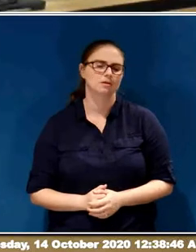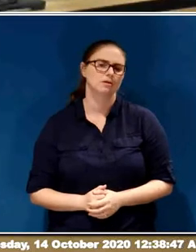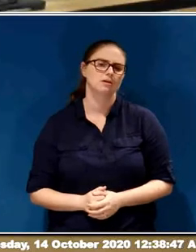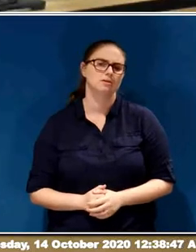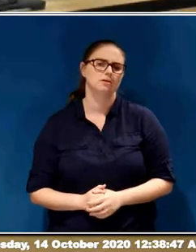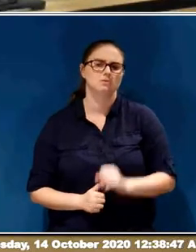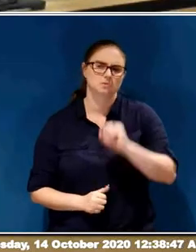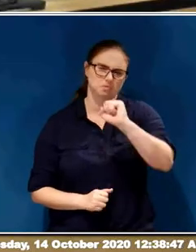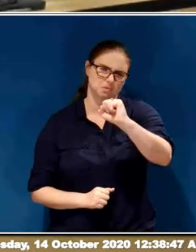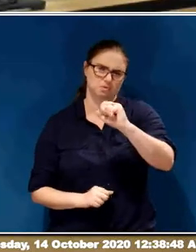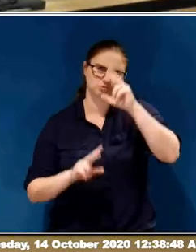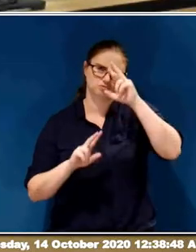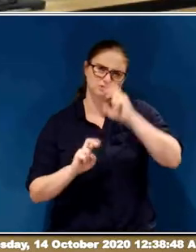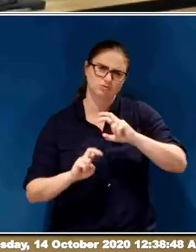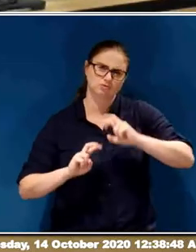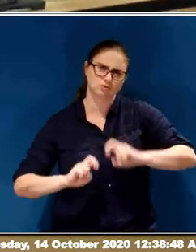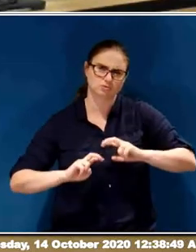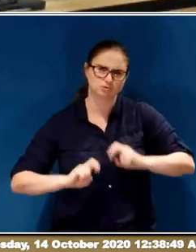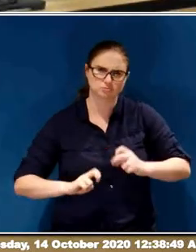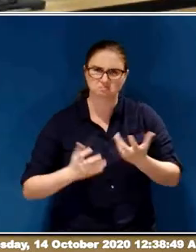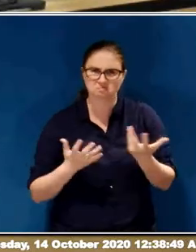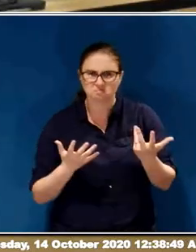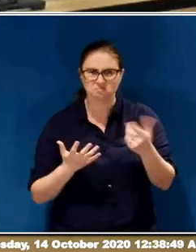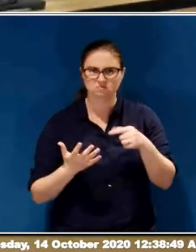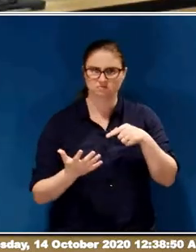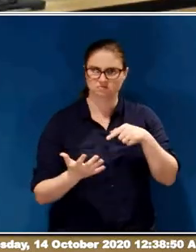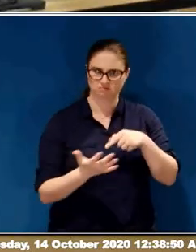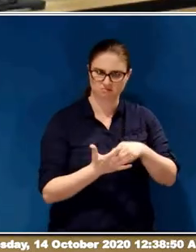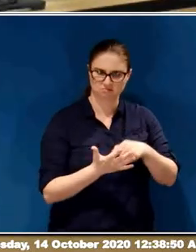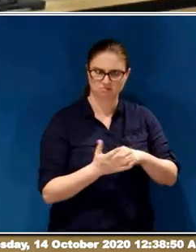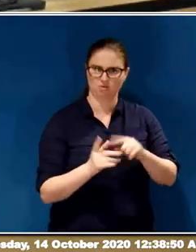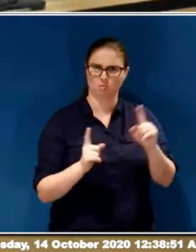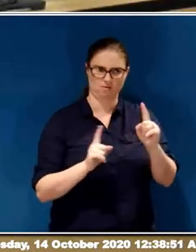from state to state in respect of the provision of adjustments?